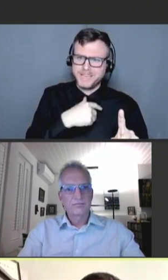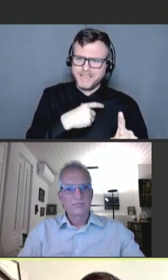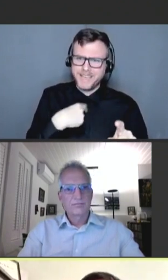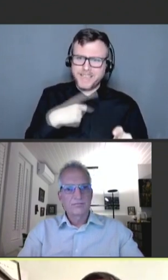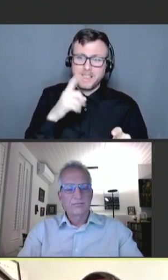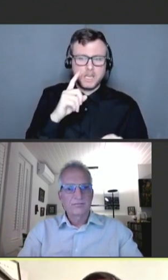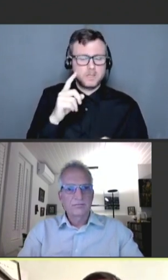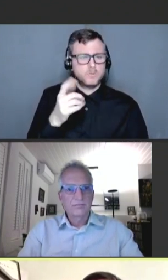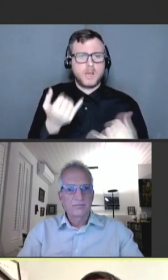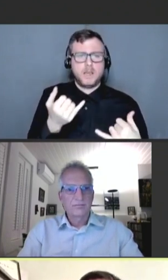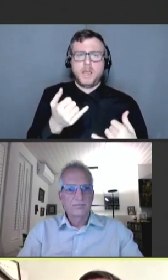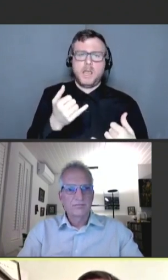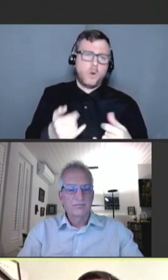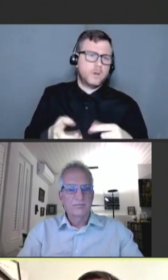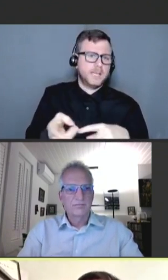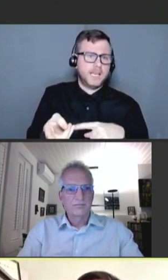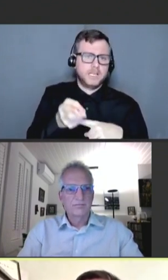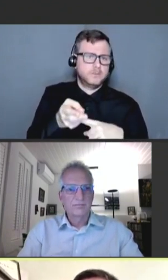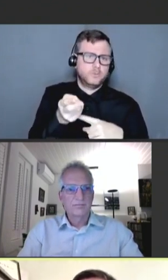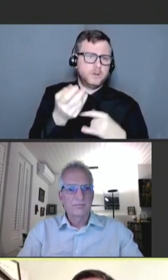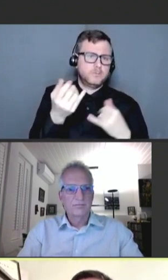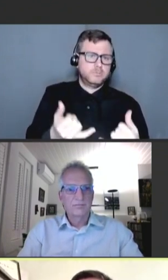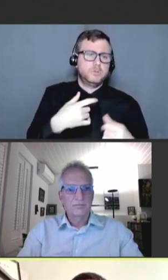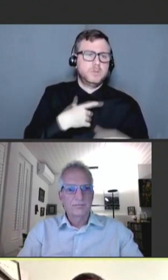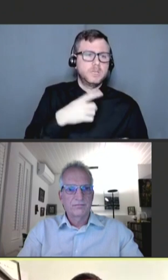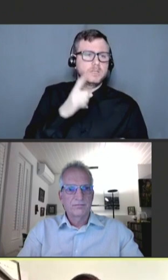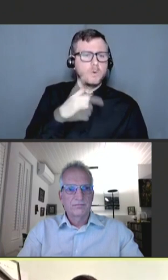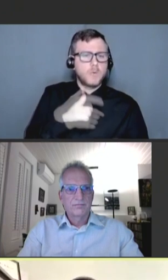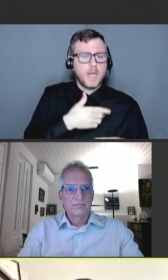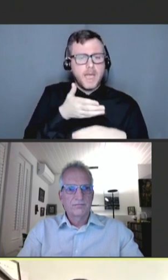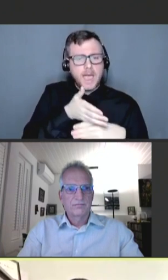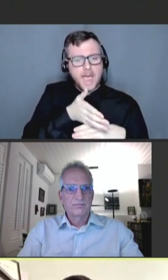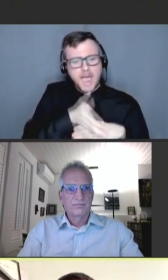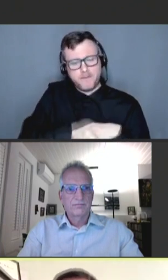opportunity to study the post-viral condition, you know. This is a pandemic -- the scale and